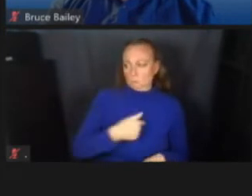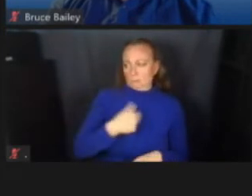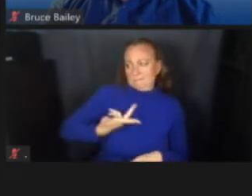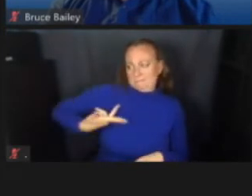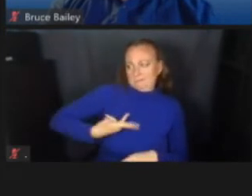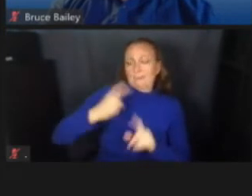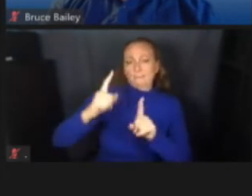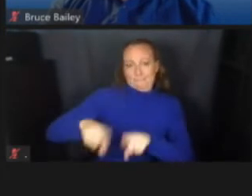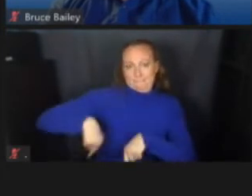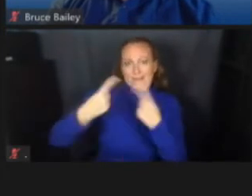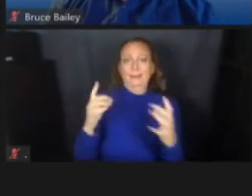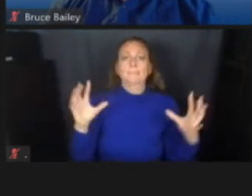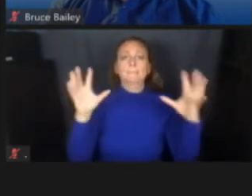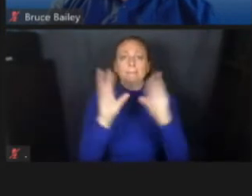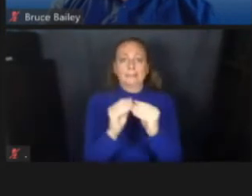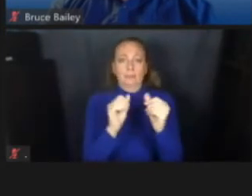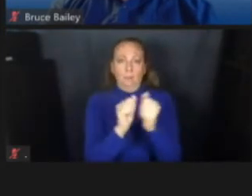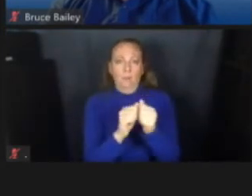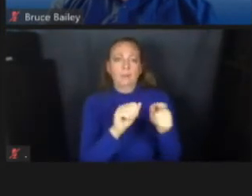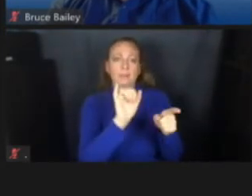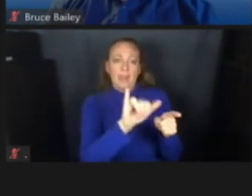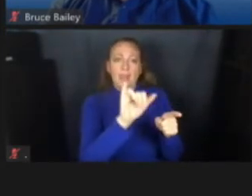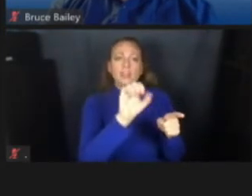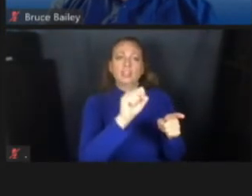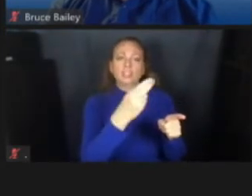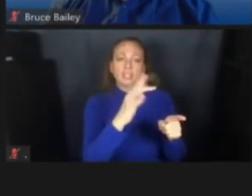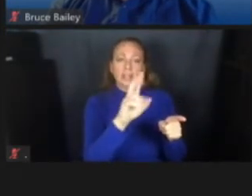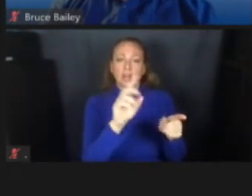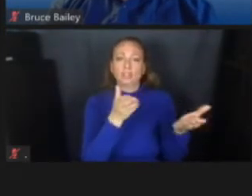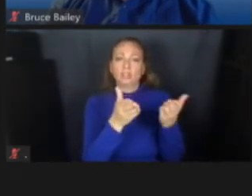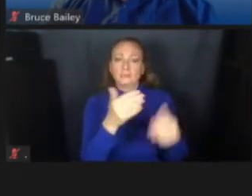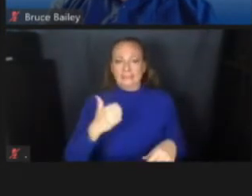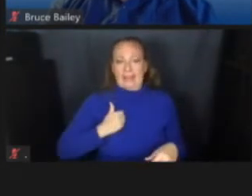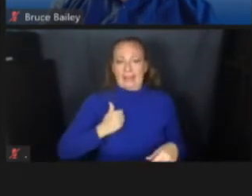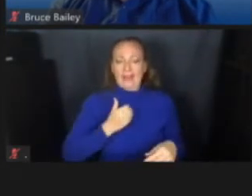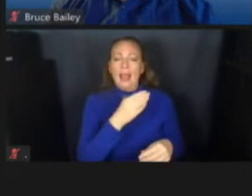along with colleagues from the General Services Administration, and other colleagues involved